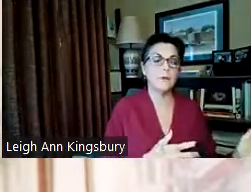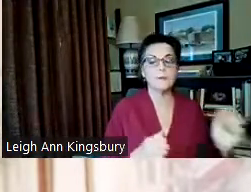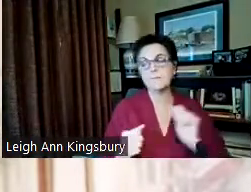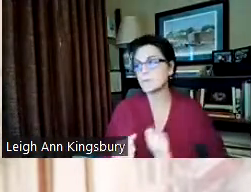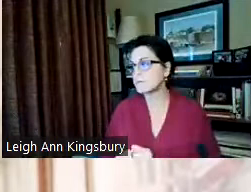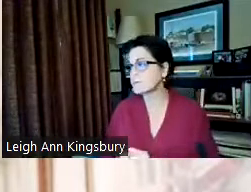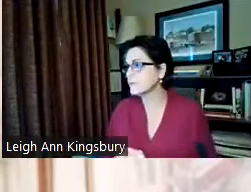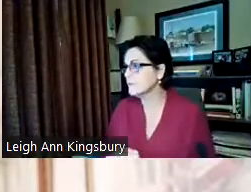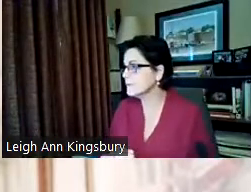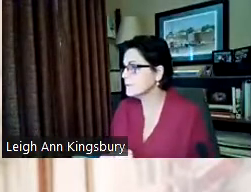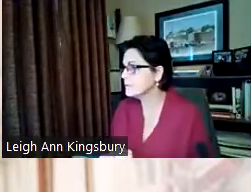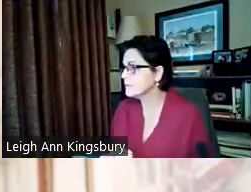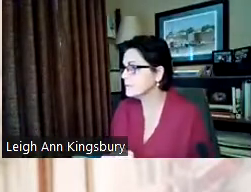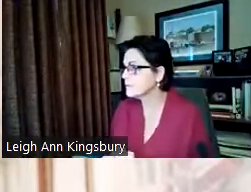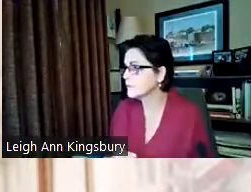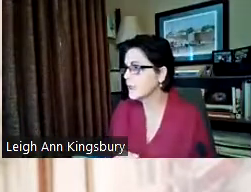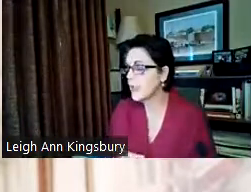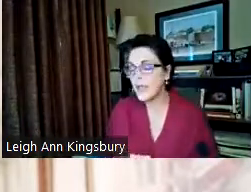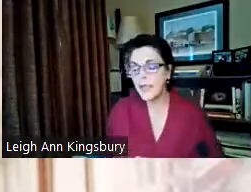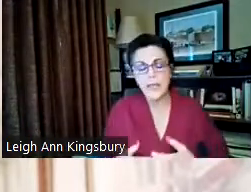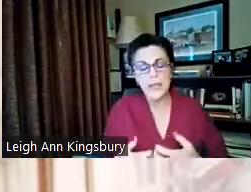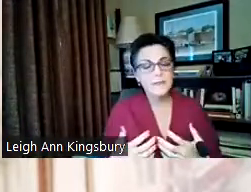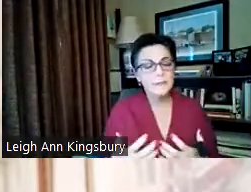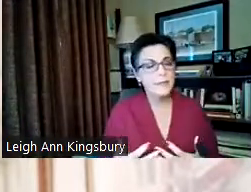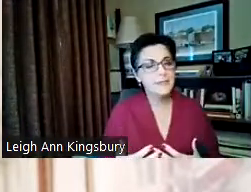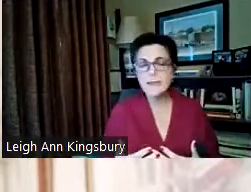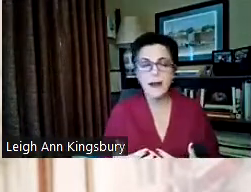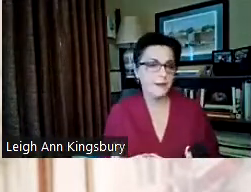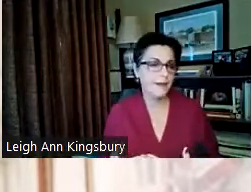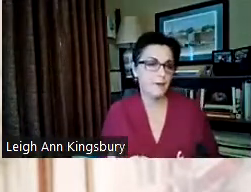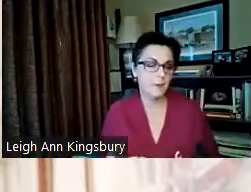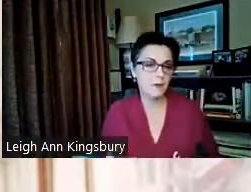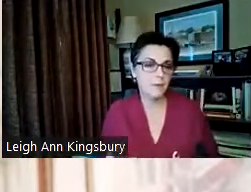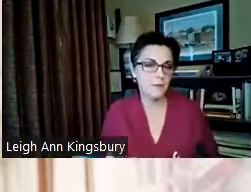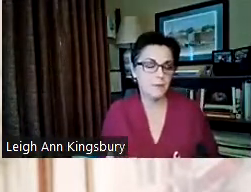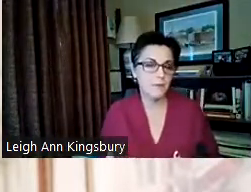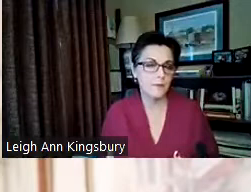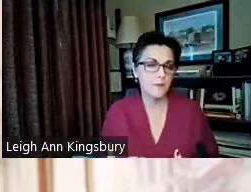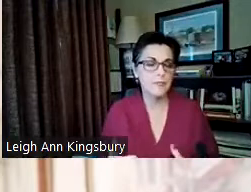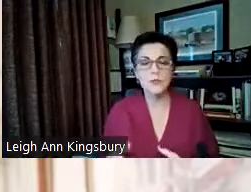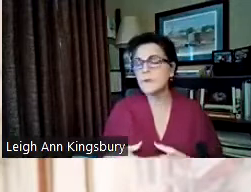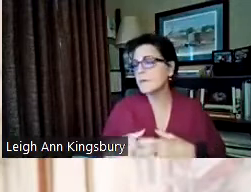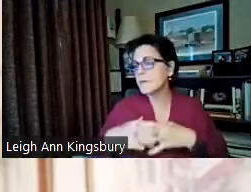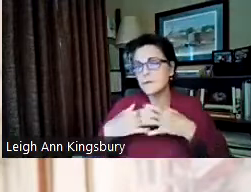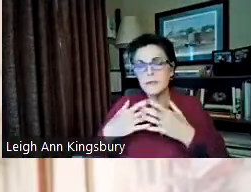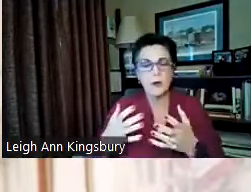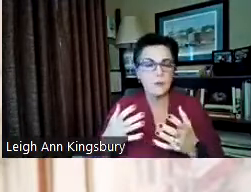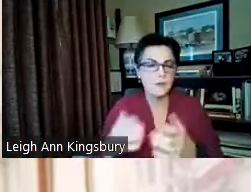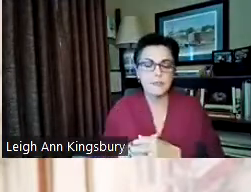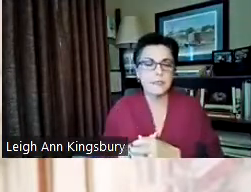Right. If somebody is not capable assume you know this is